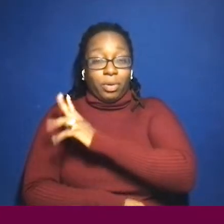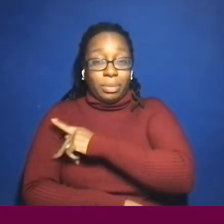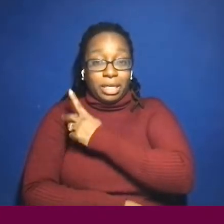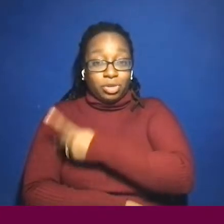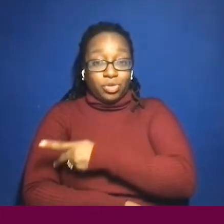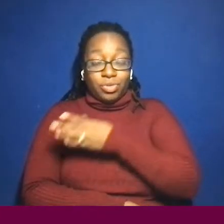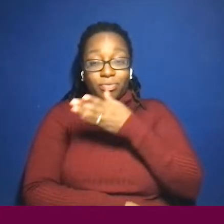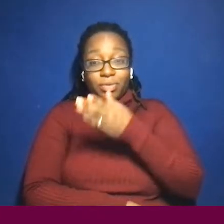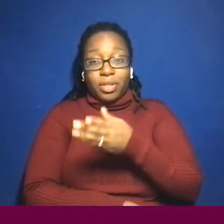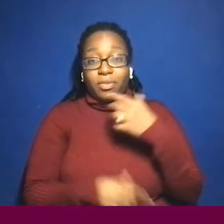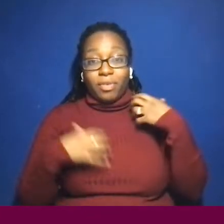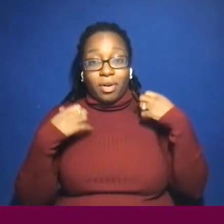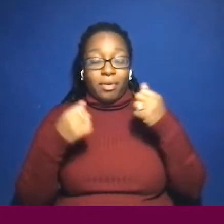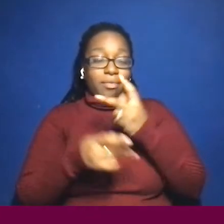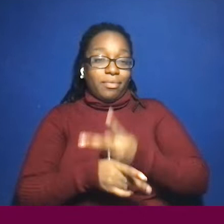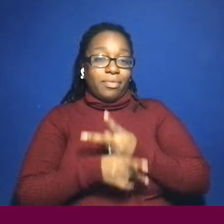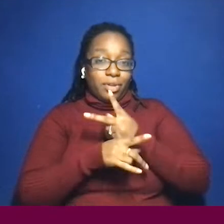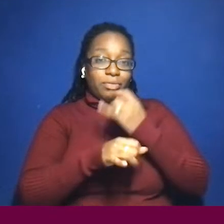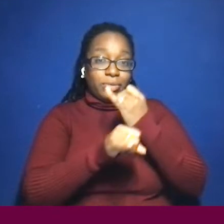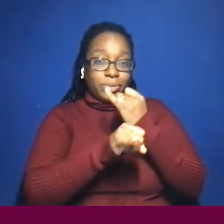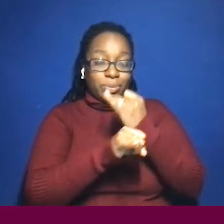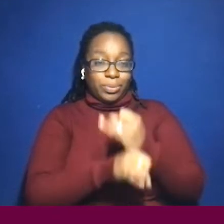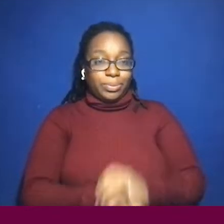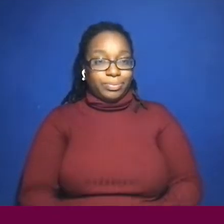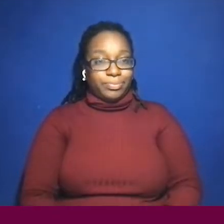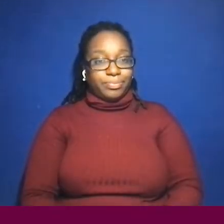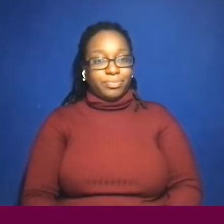healthcare institutions. Marcie Roth: